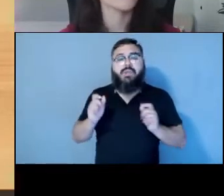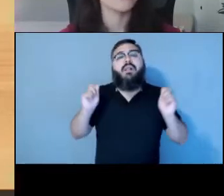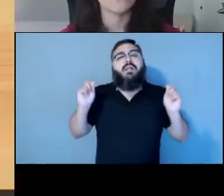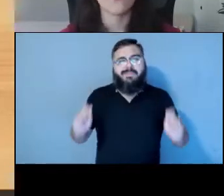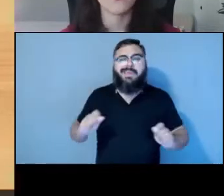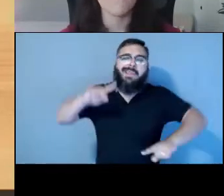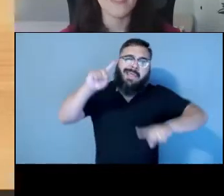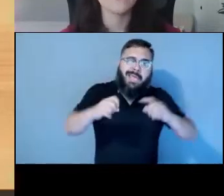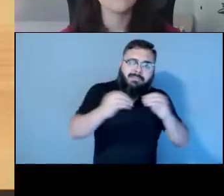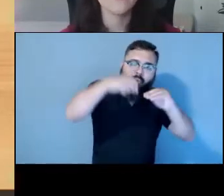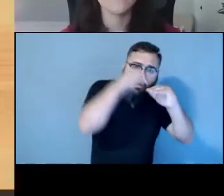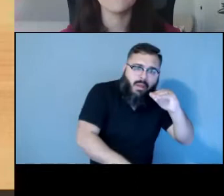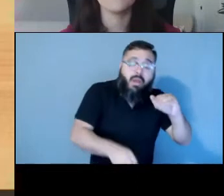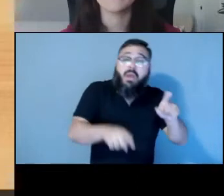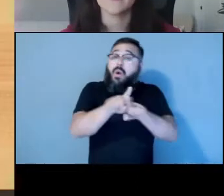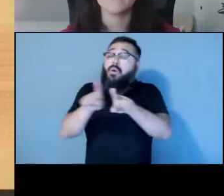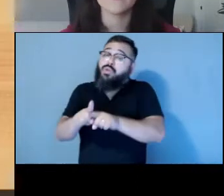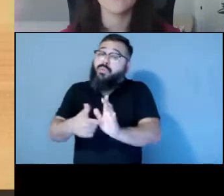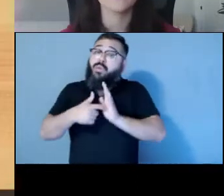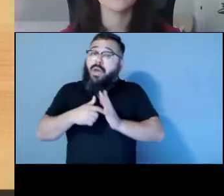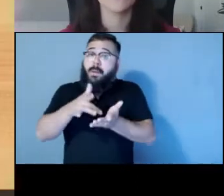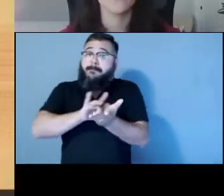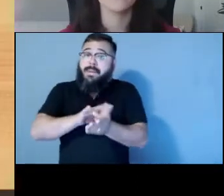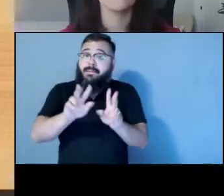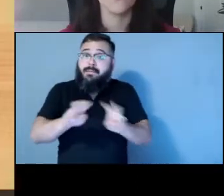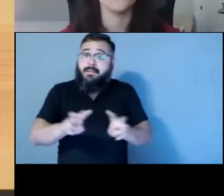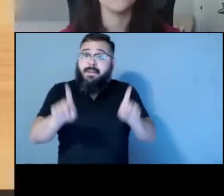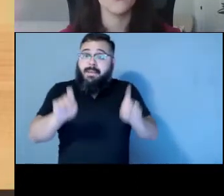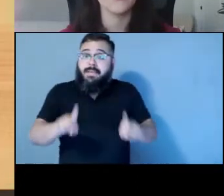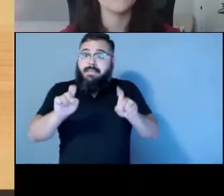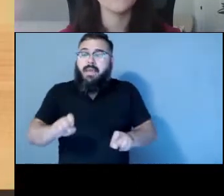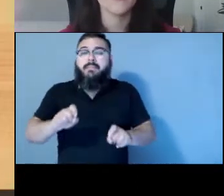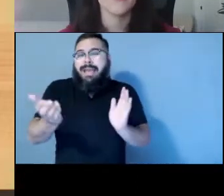they can also require a medical exam, but again, as long as it's required of all new hires,